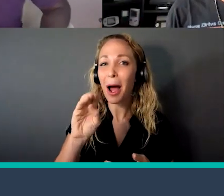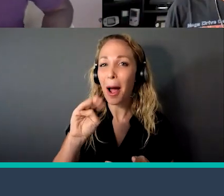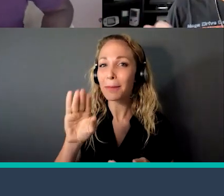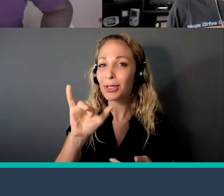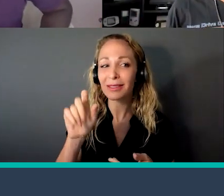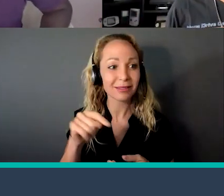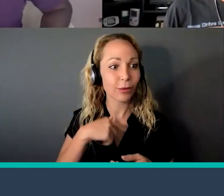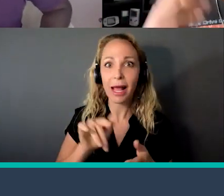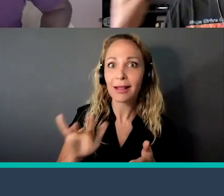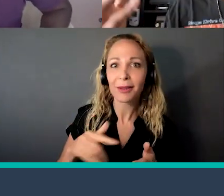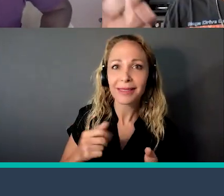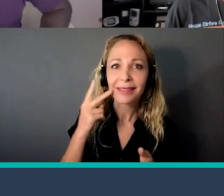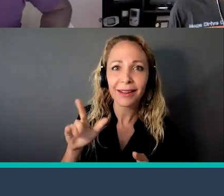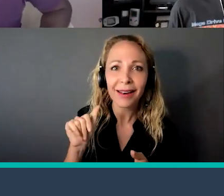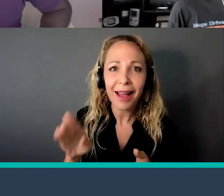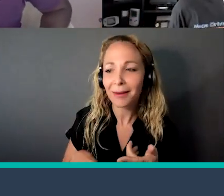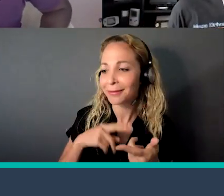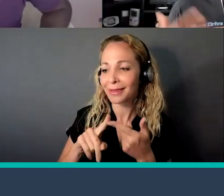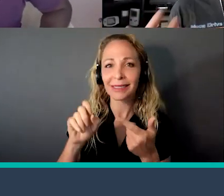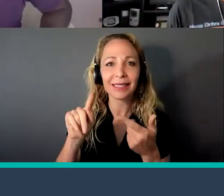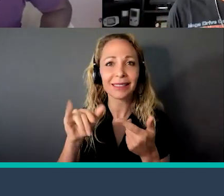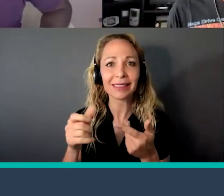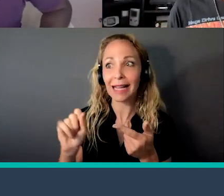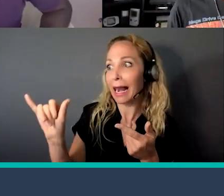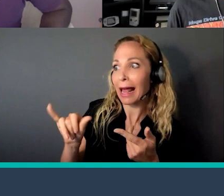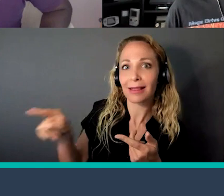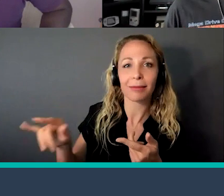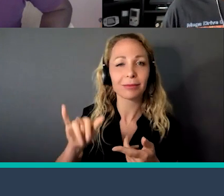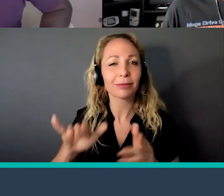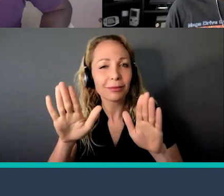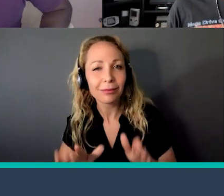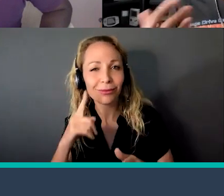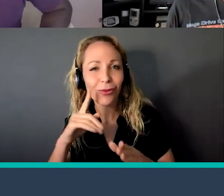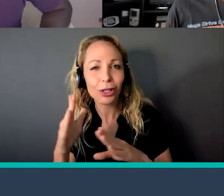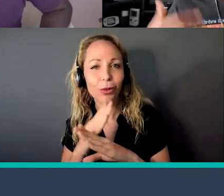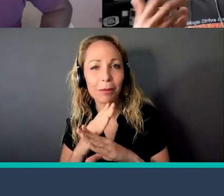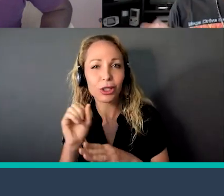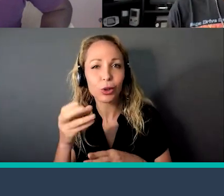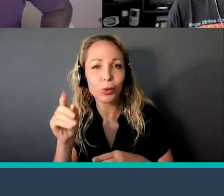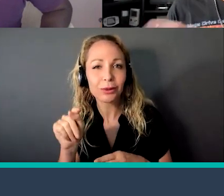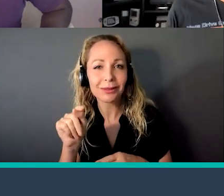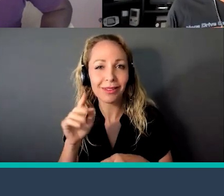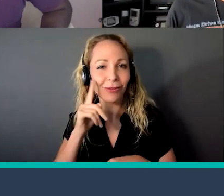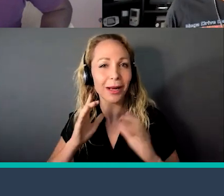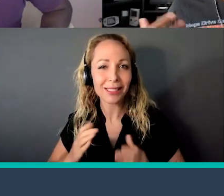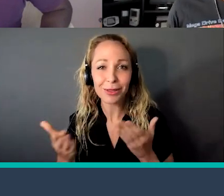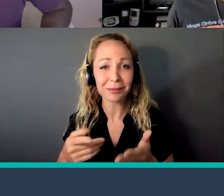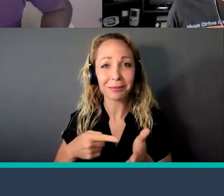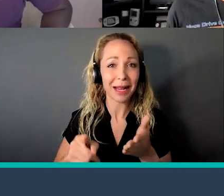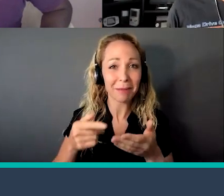IMPERSONATE USERS AND GREAT FOR TROUBLESHOOTING. AND PAYMENT METHODS, YOU NAME IT. WE ARE ABLE TO BUILD THAT AS A FOUNDATIONAL BLOCK IN